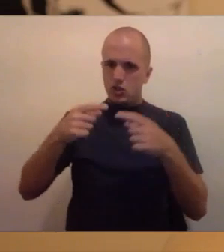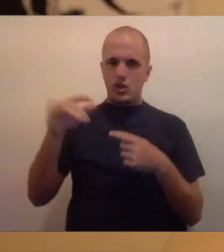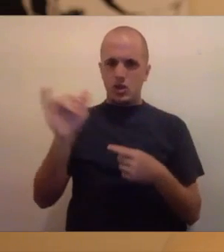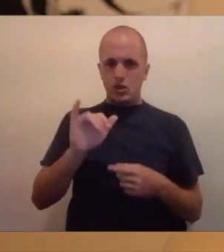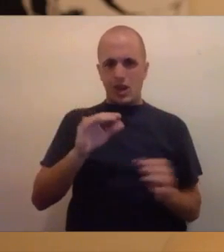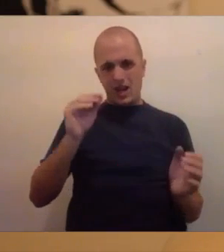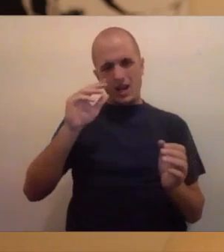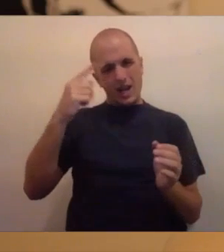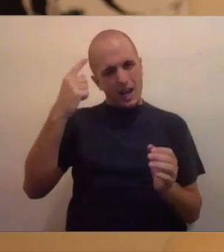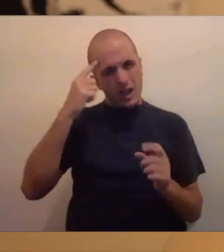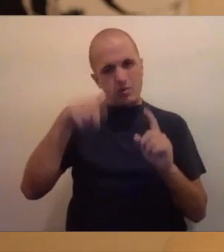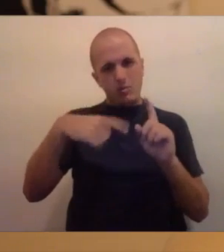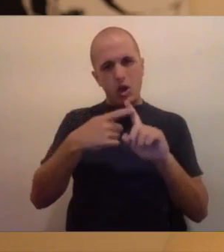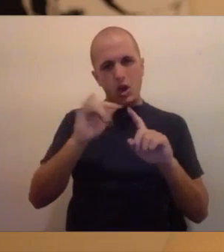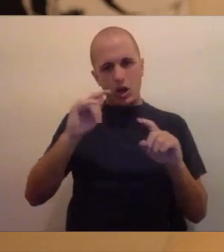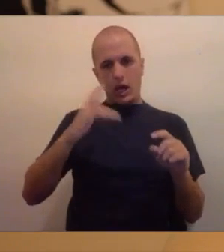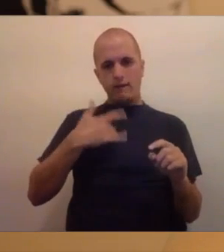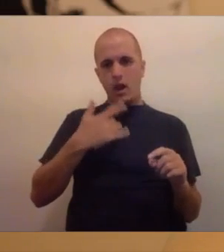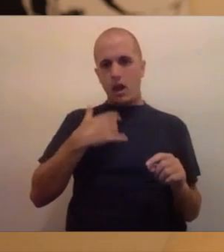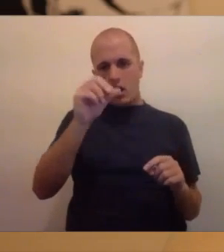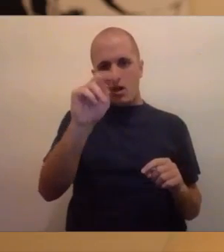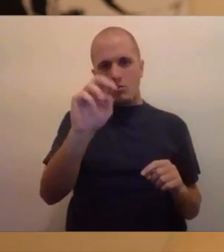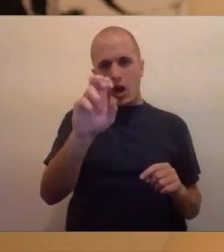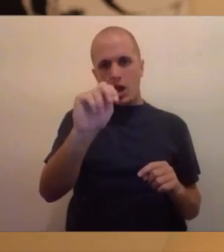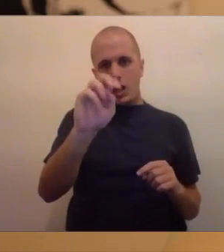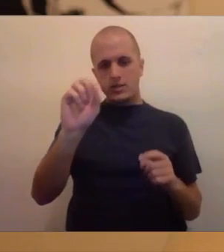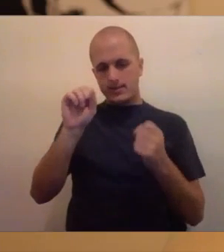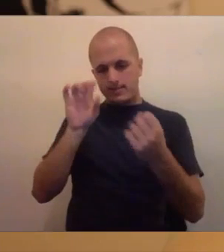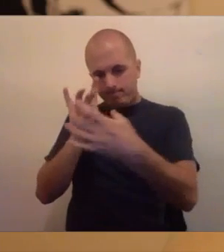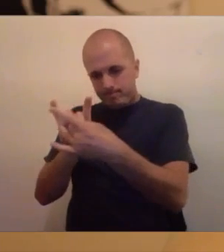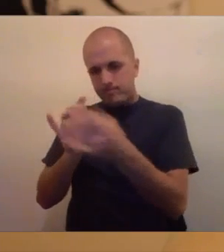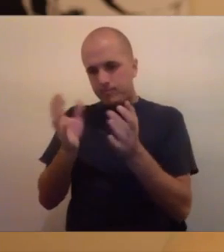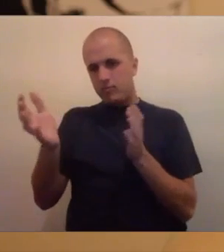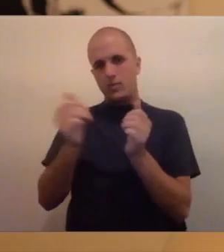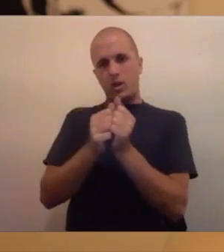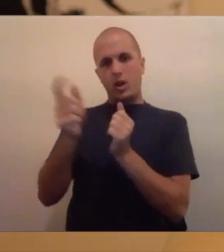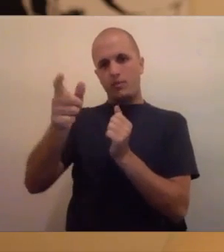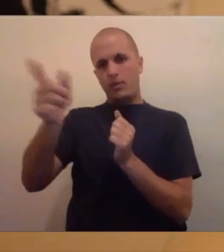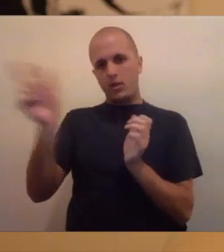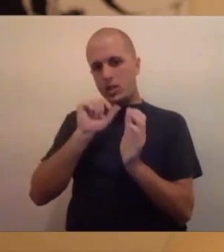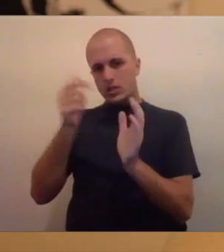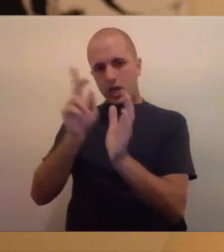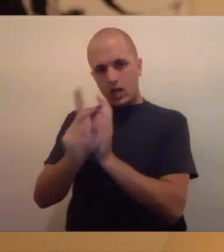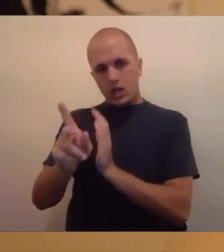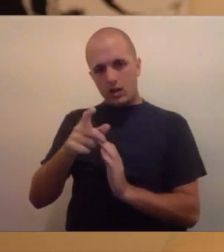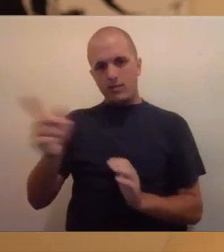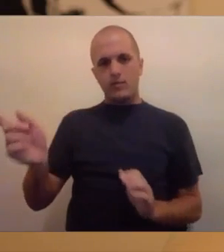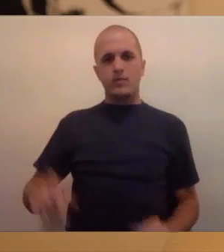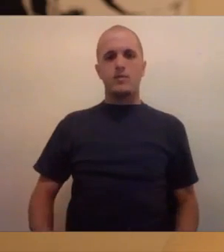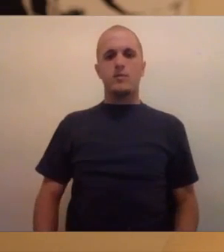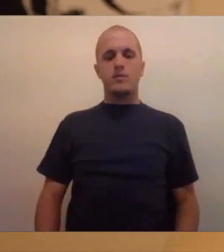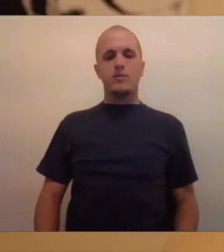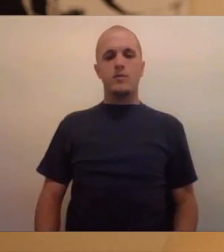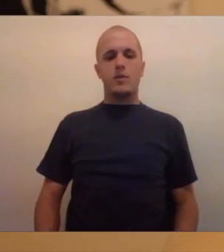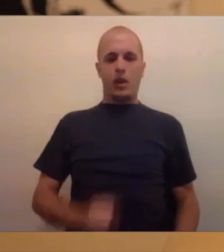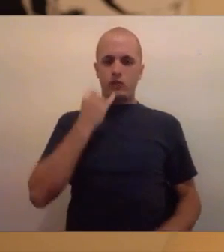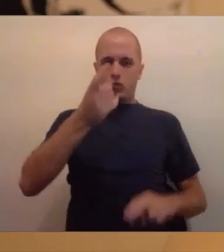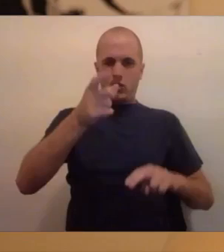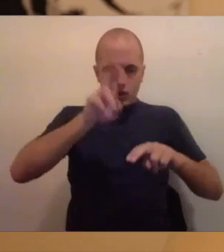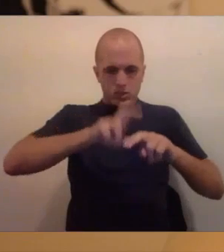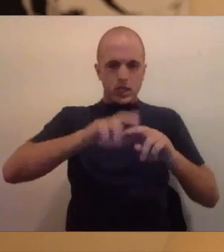too. They can get hurt. Just think about it. Feel oness with them.